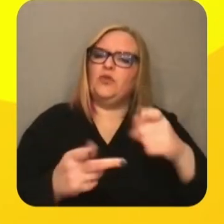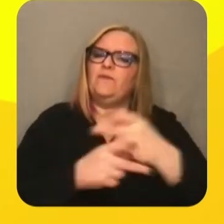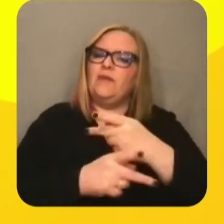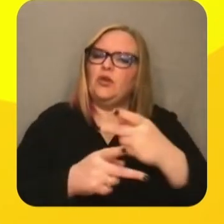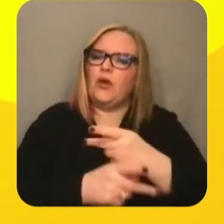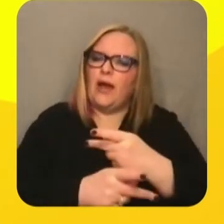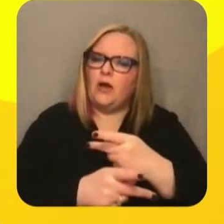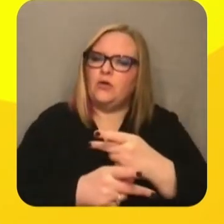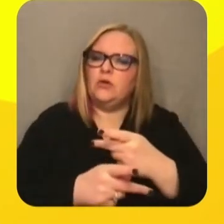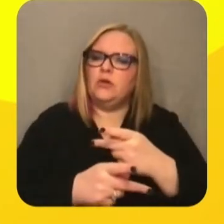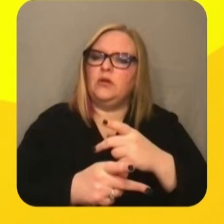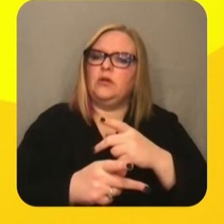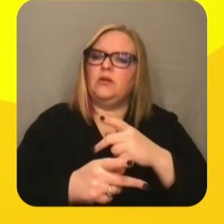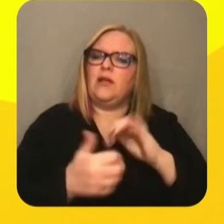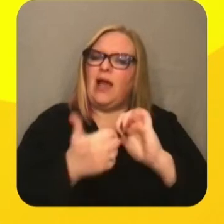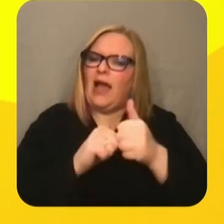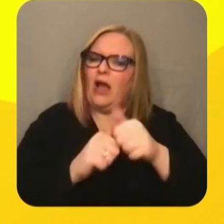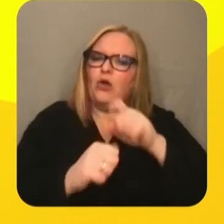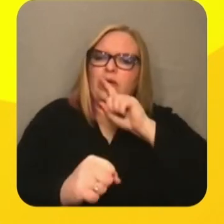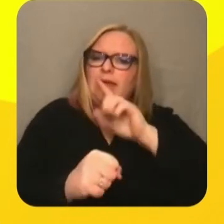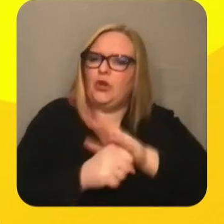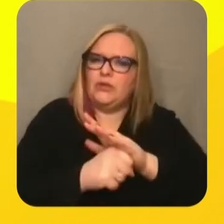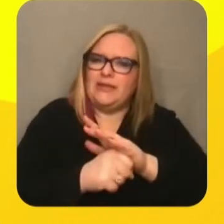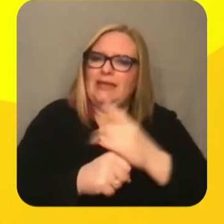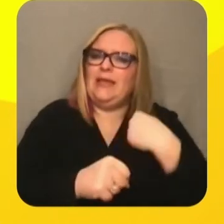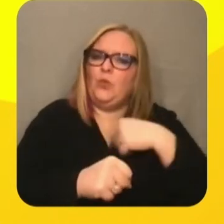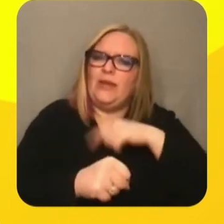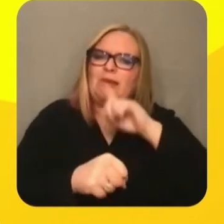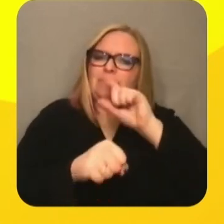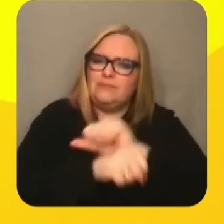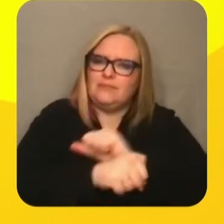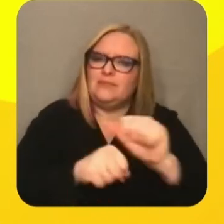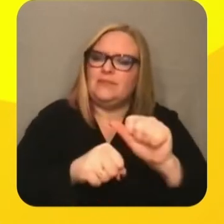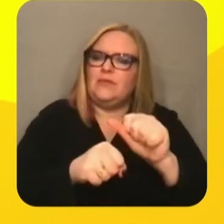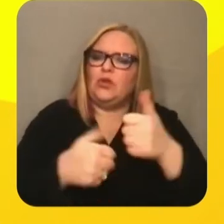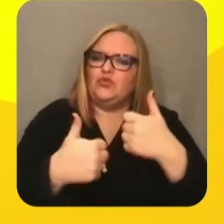that we are truly building an equitable culture.